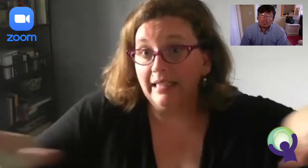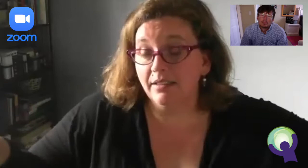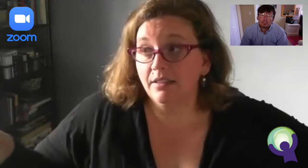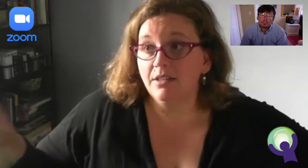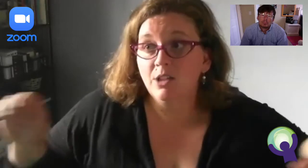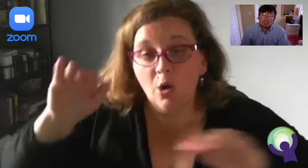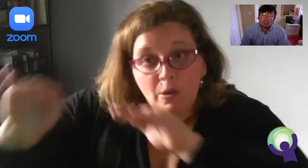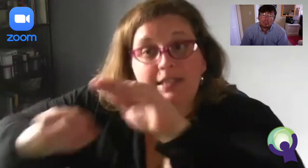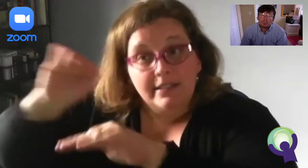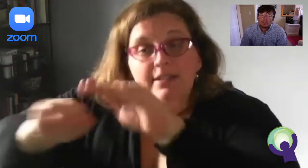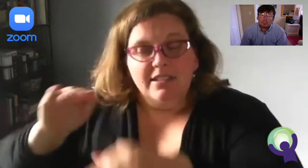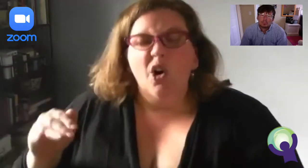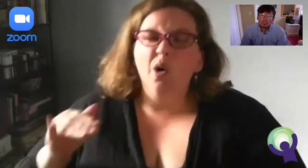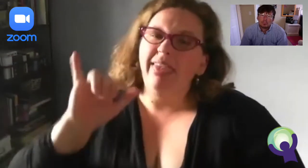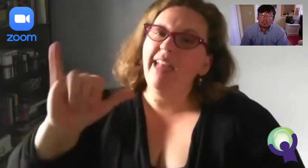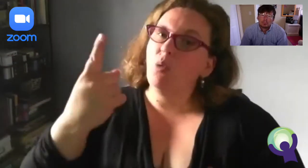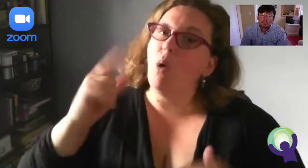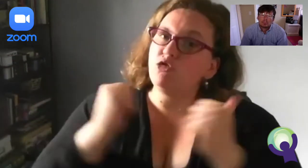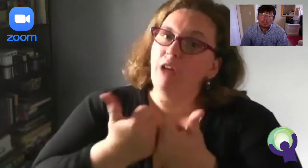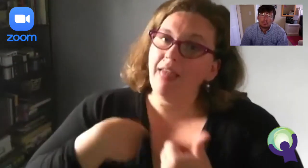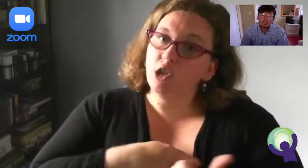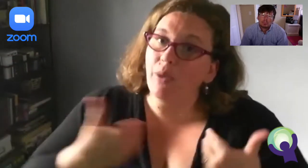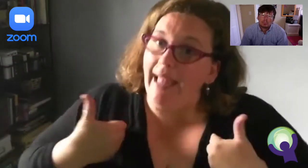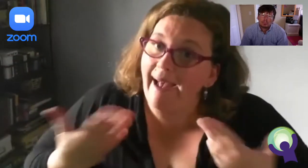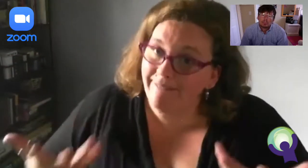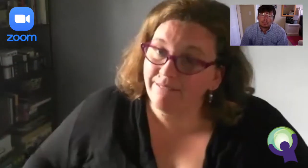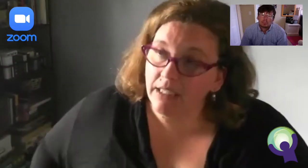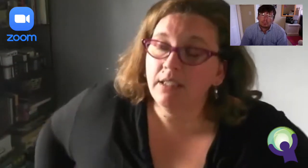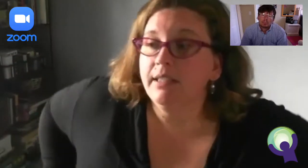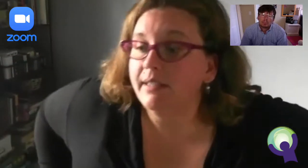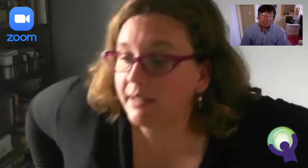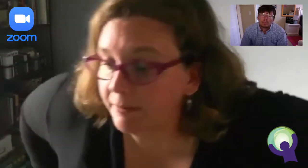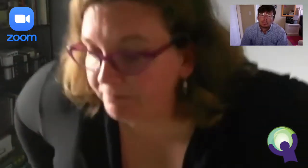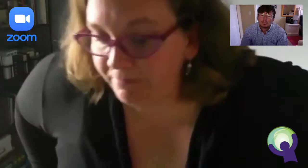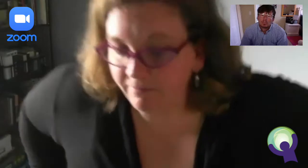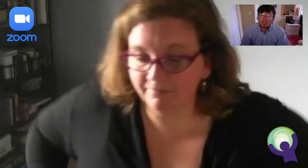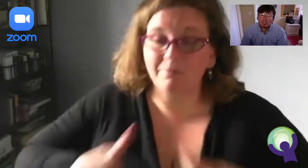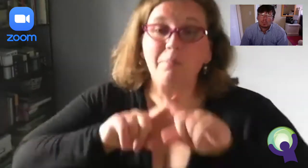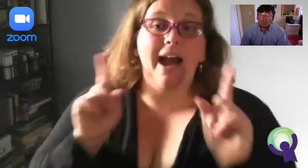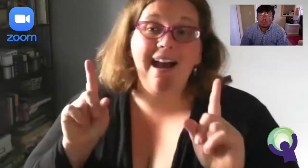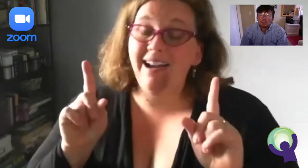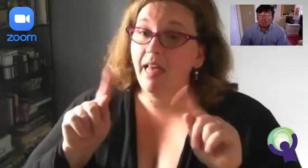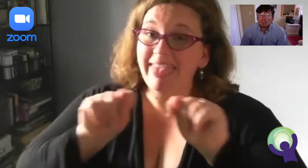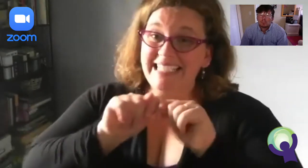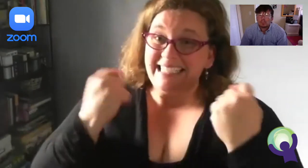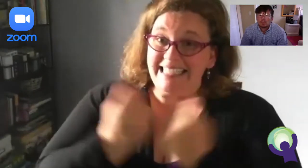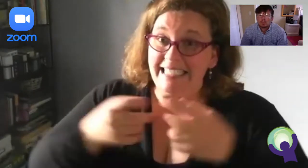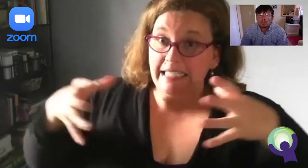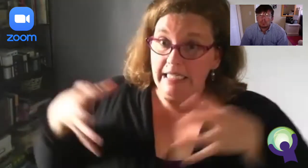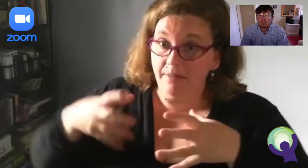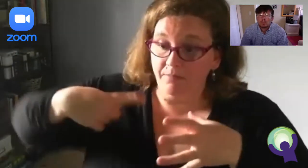community or the public in general. So I think that's a huge challenge that we have is all those reminders we have to have. But